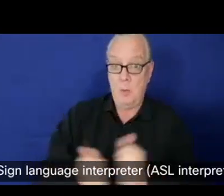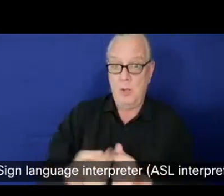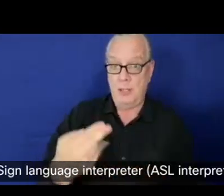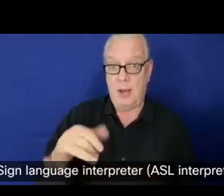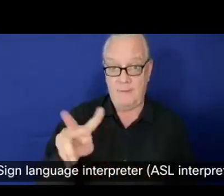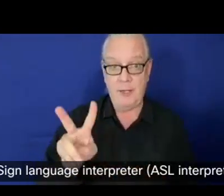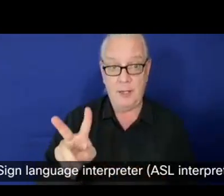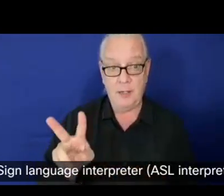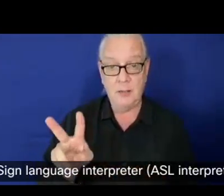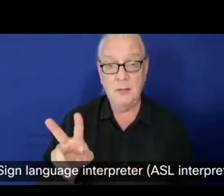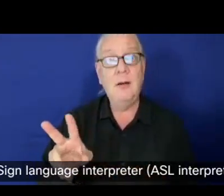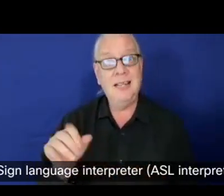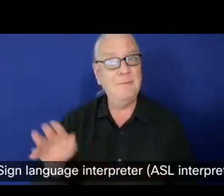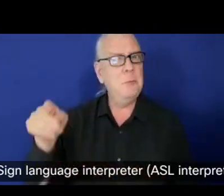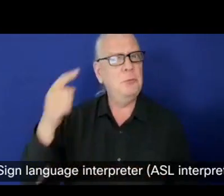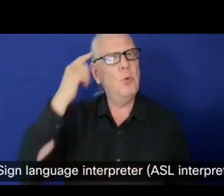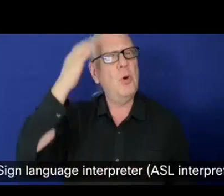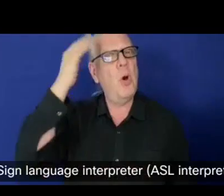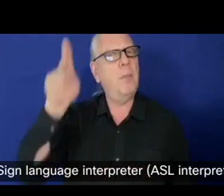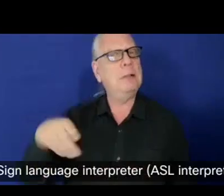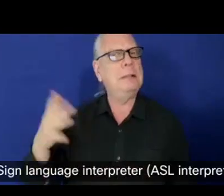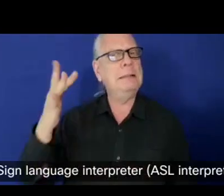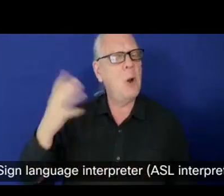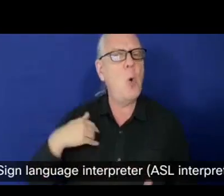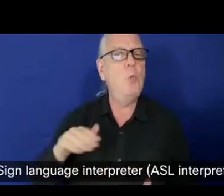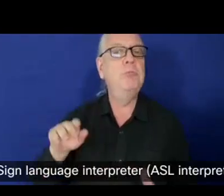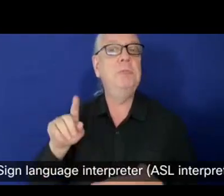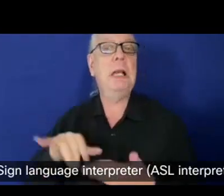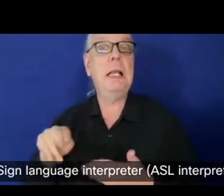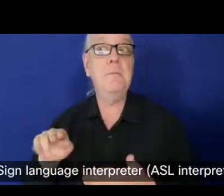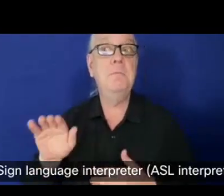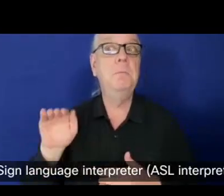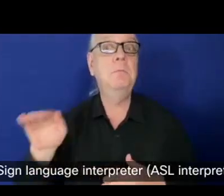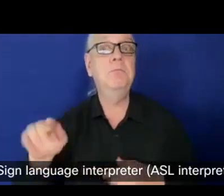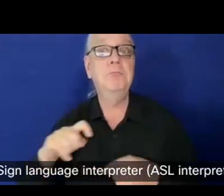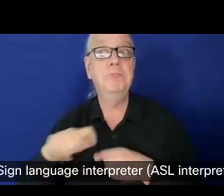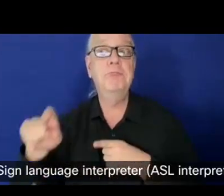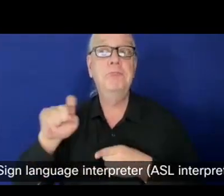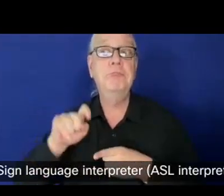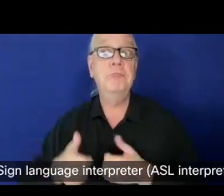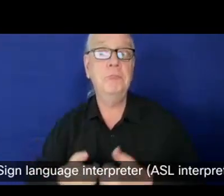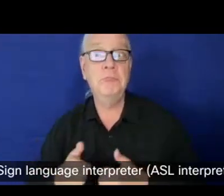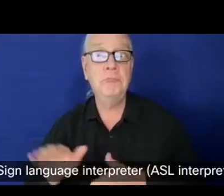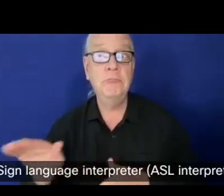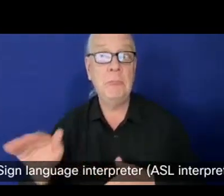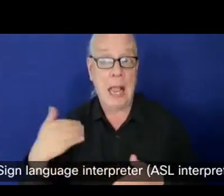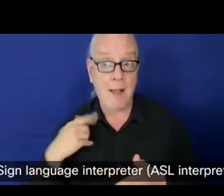to check up on someone or to have someone check up on you and to make sure that you have all of the things that you need,